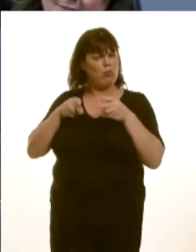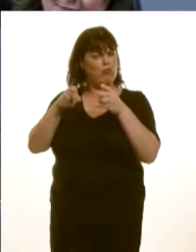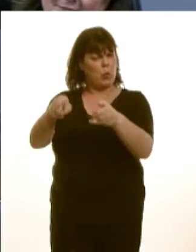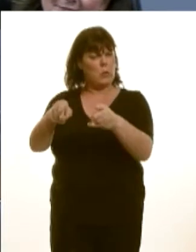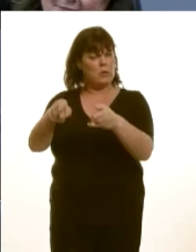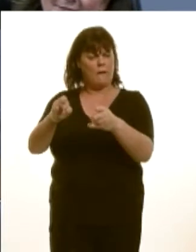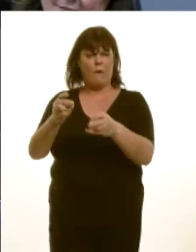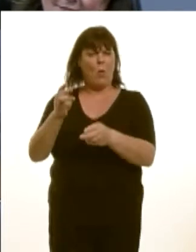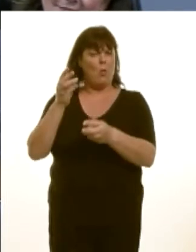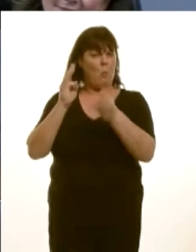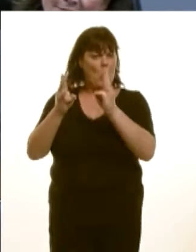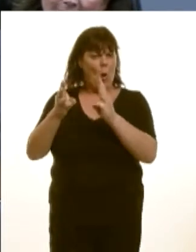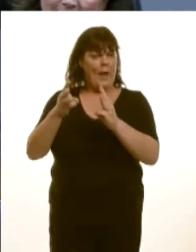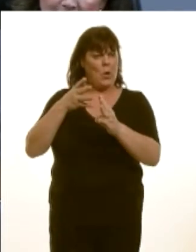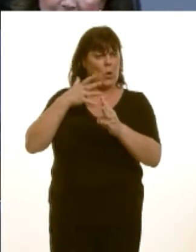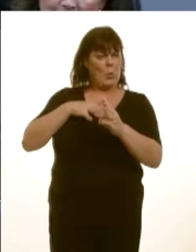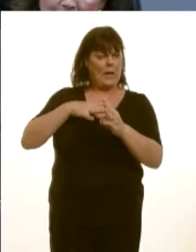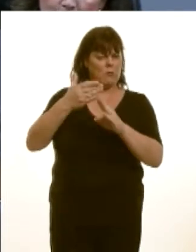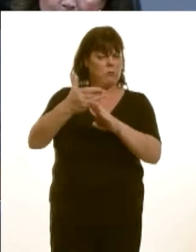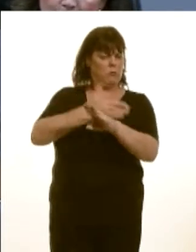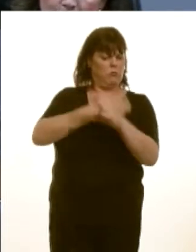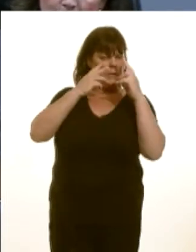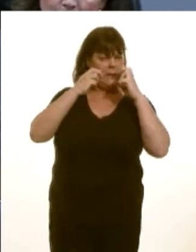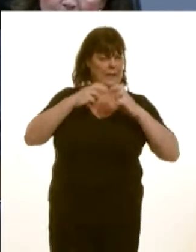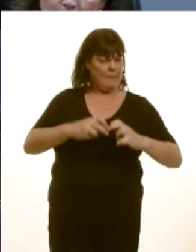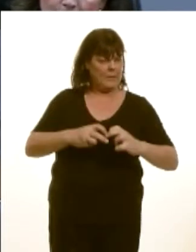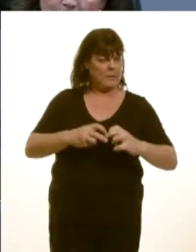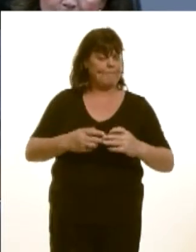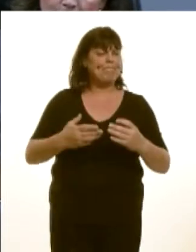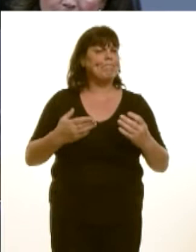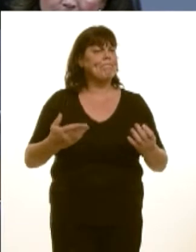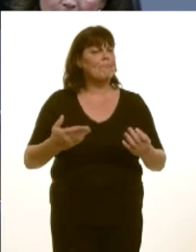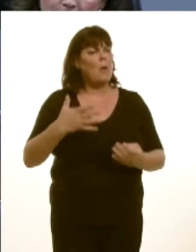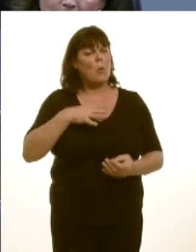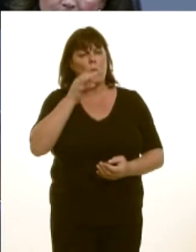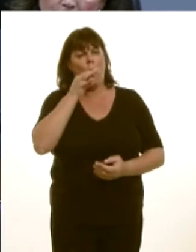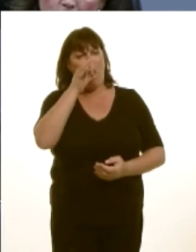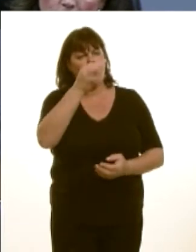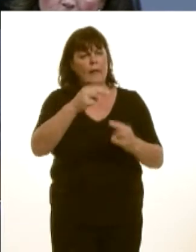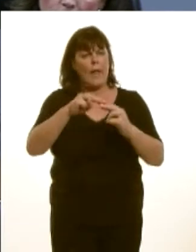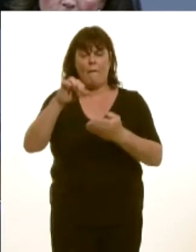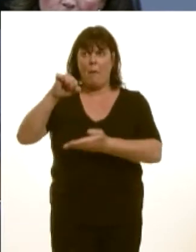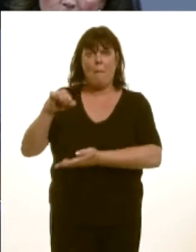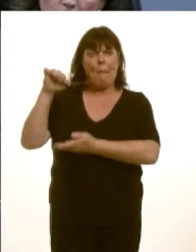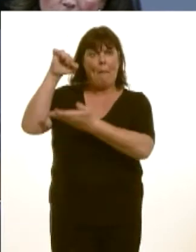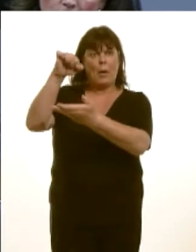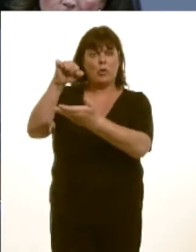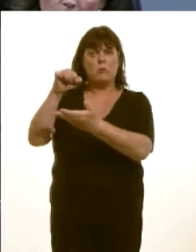M4 relief road. Will this work be undertaken if the budget deal is ratified, or must the environmental